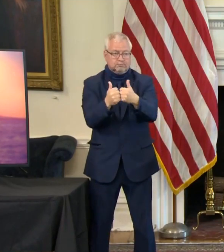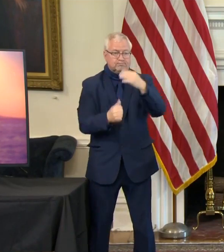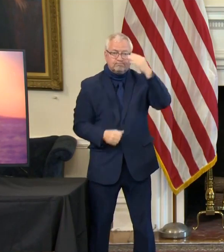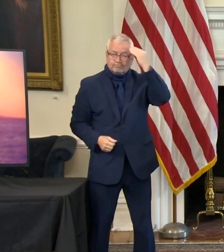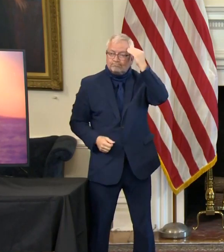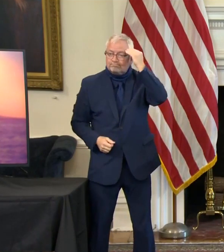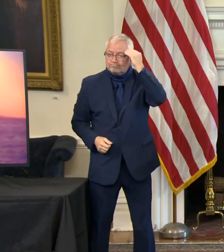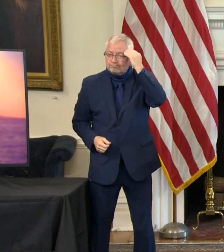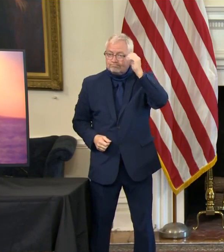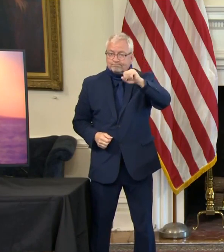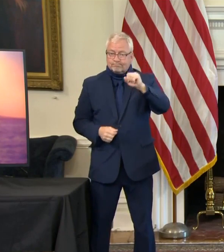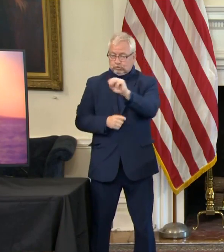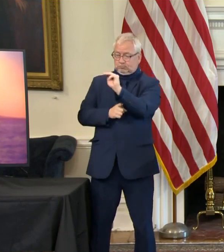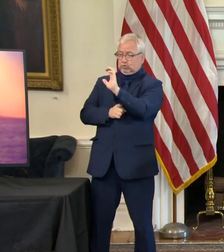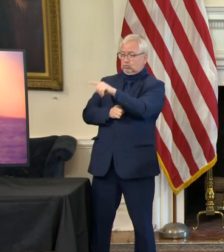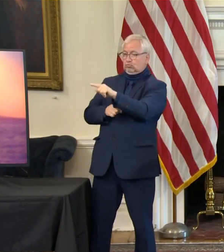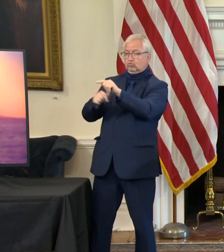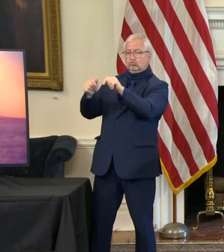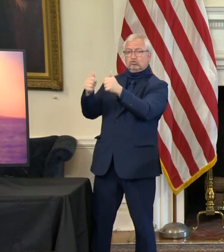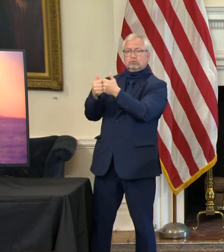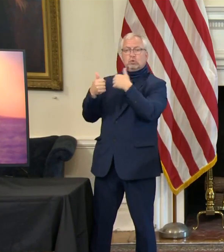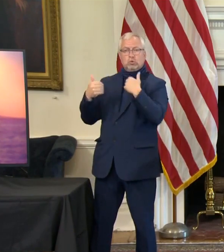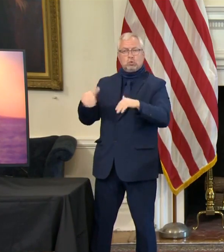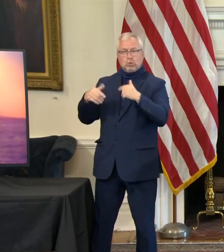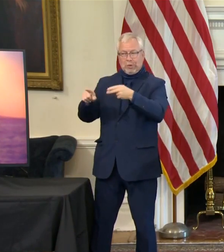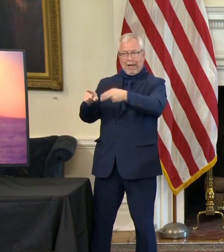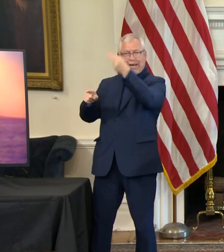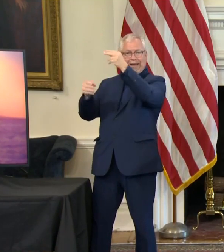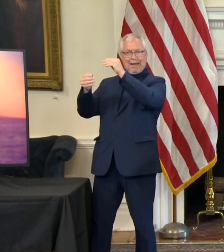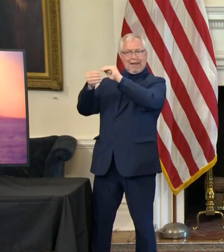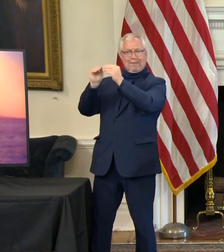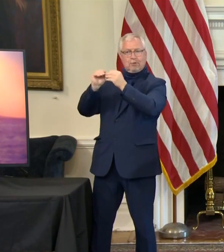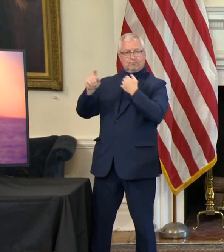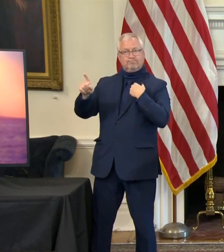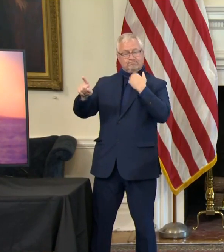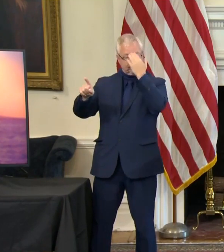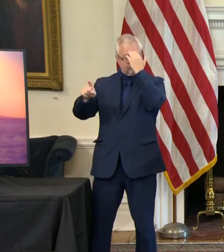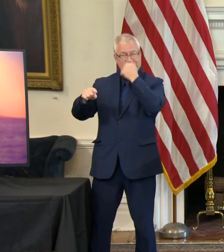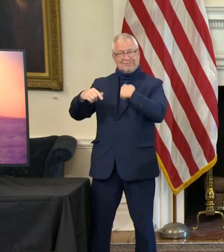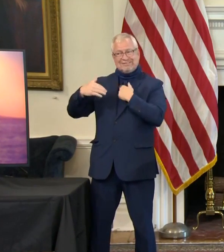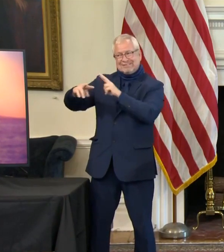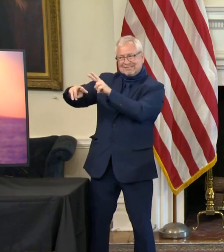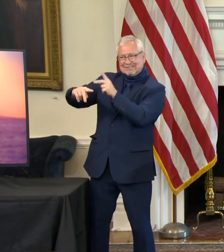BUT MACHEMER COUNTY AND PRINCE GEORGE’S COUNTY IN PARTICULAR IS CHALLENGED IN MACHEMER COUNTY IS HIGHER.